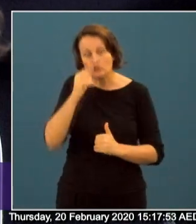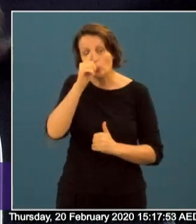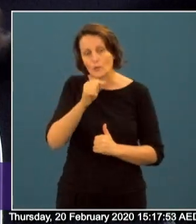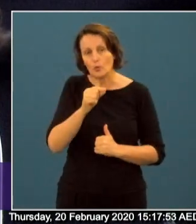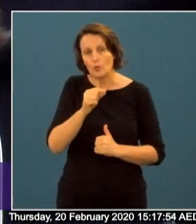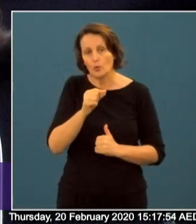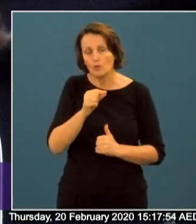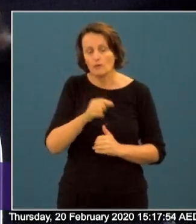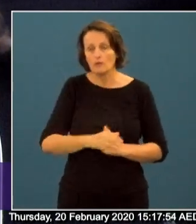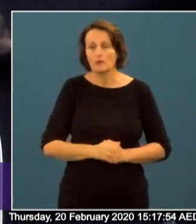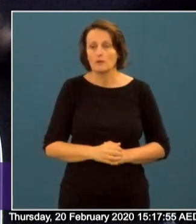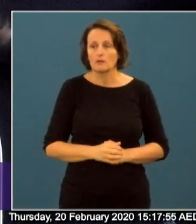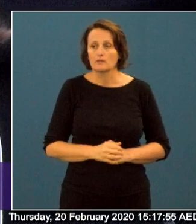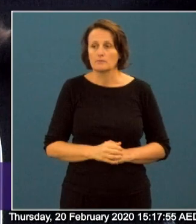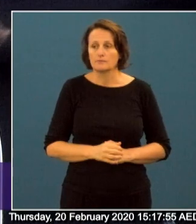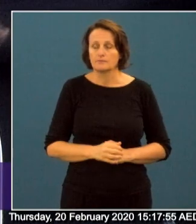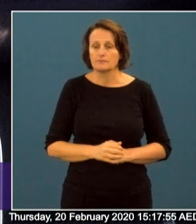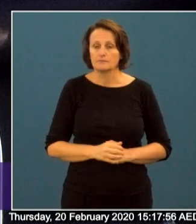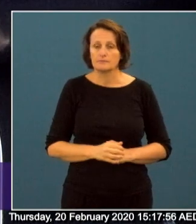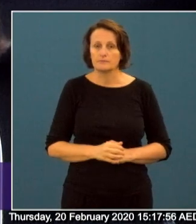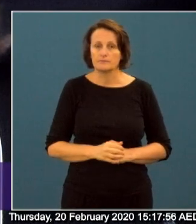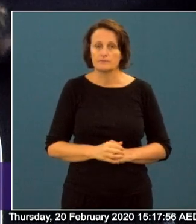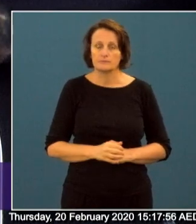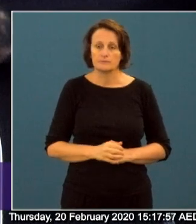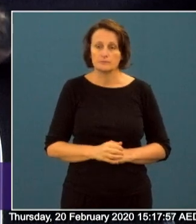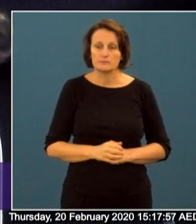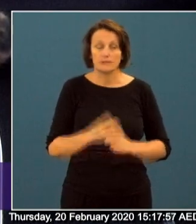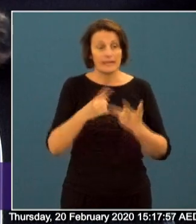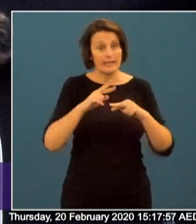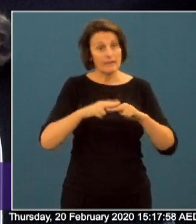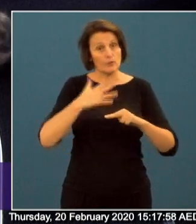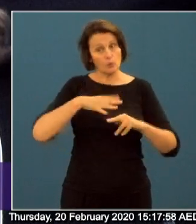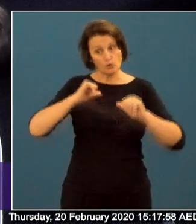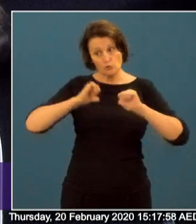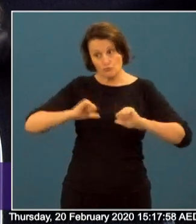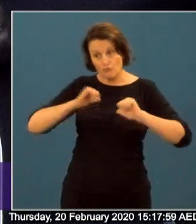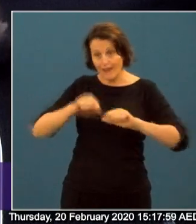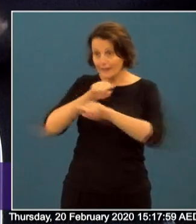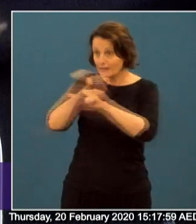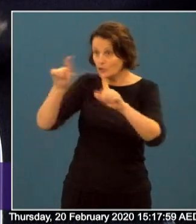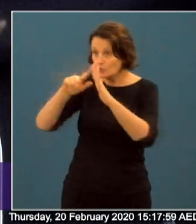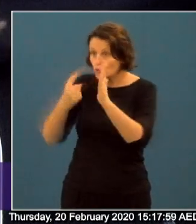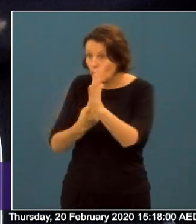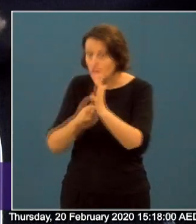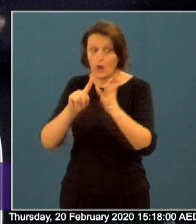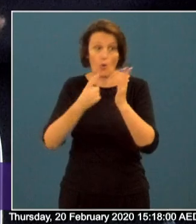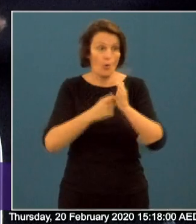But, in order to train medical specialists and other health professionals, we actually need dedicated funding for training.